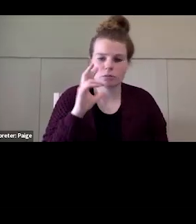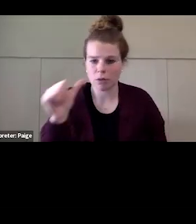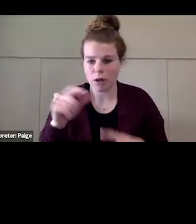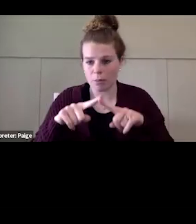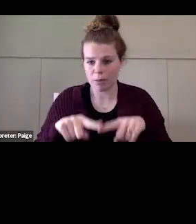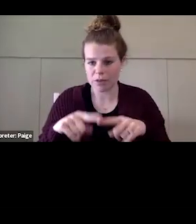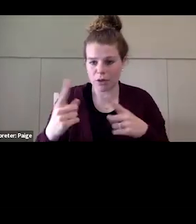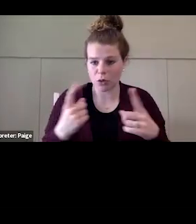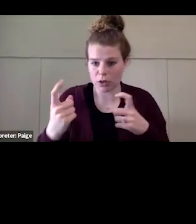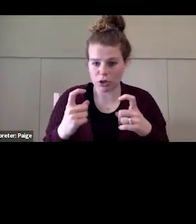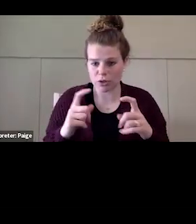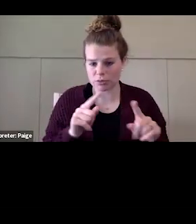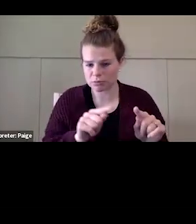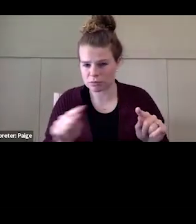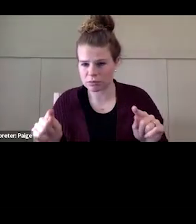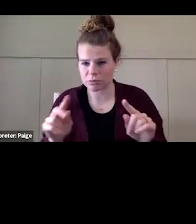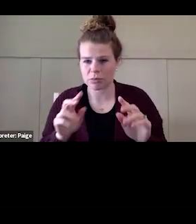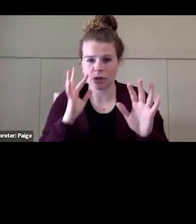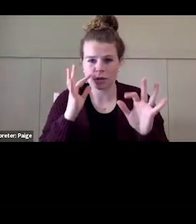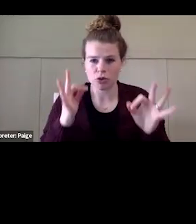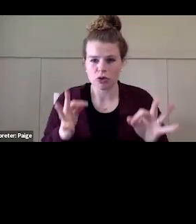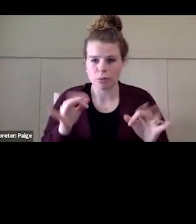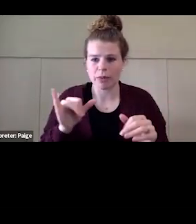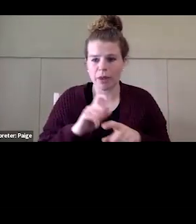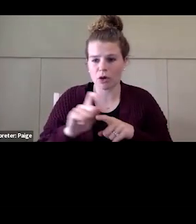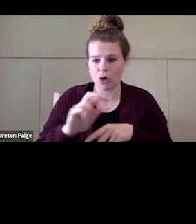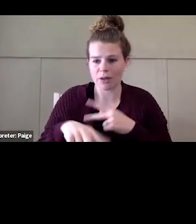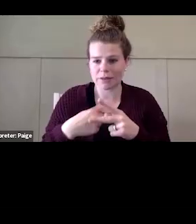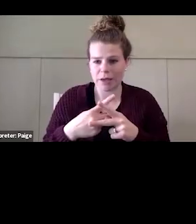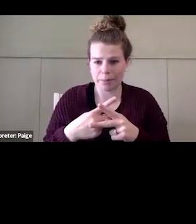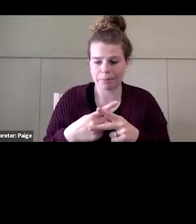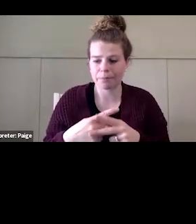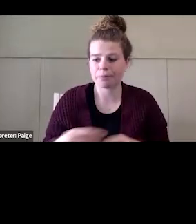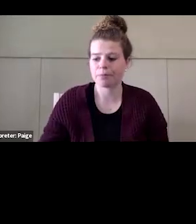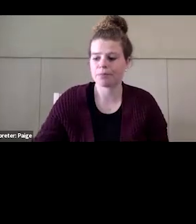they determine that call type or the nature code like Leigh had also mentioned.